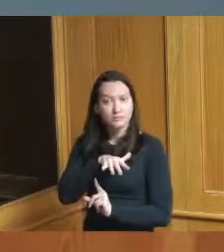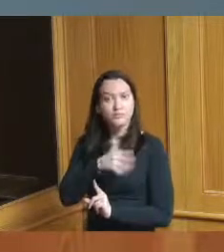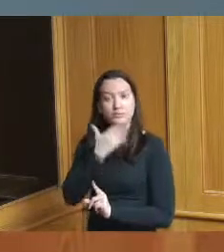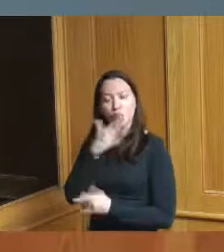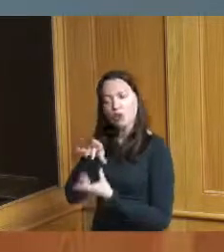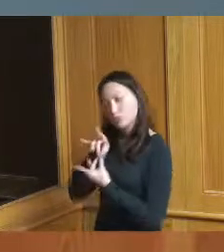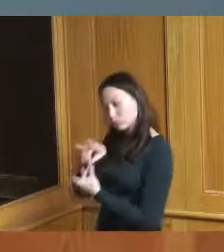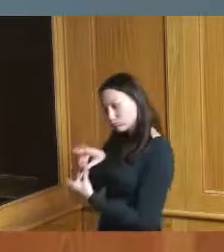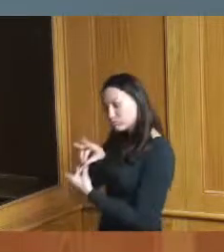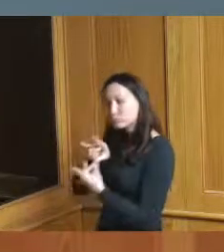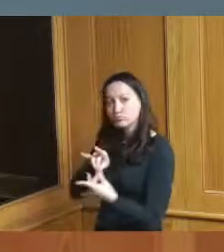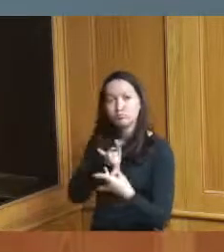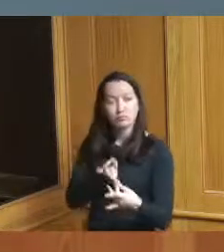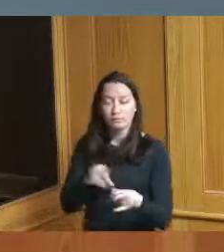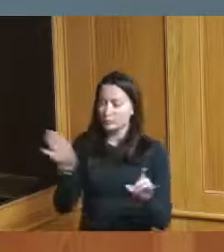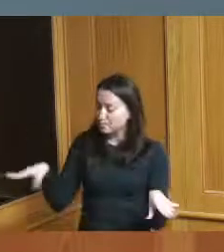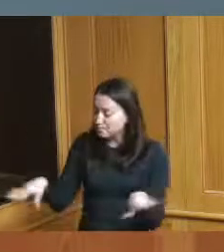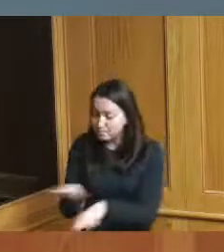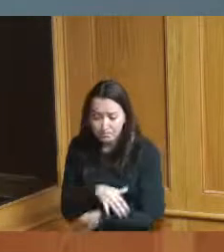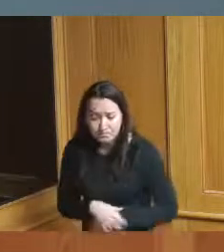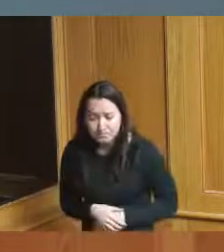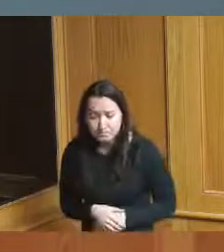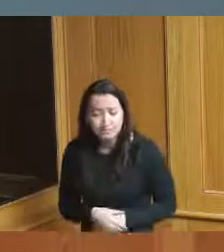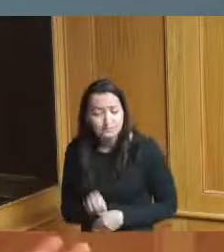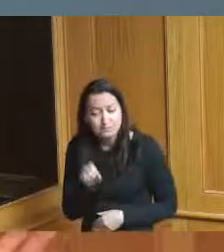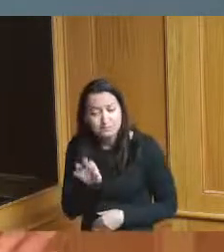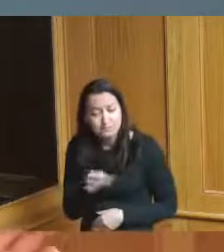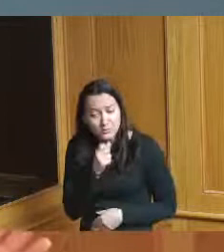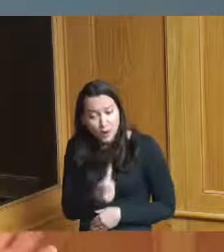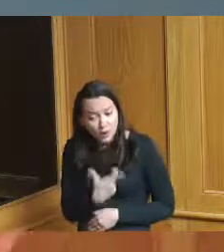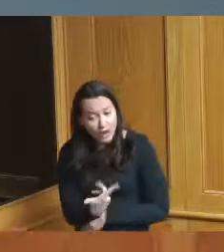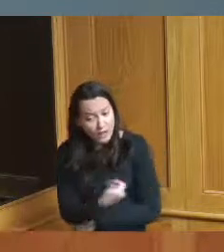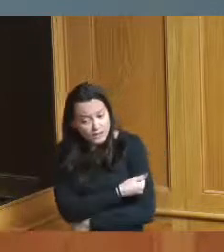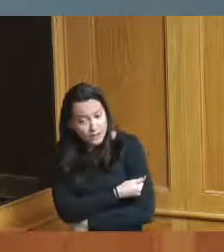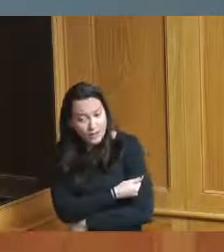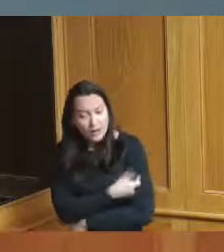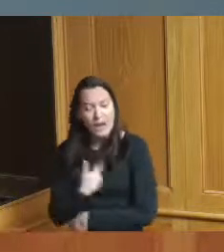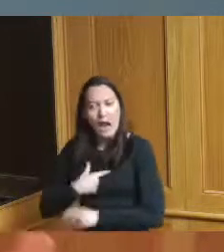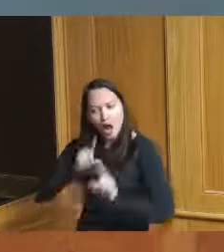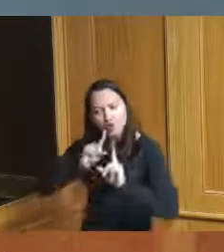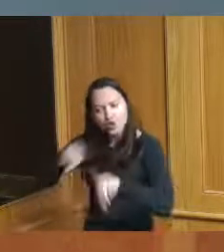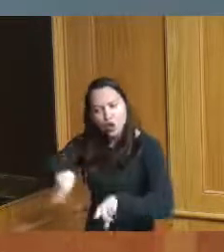with I even told them I said if you'll get the vaccination I'll come I'll get on my knees and